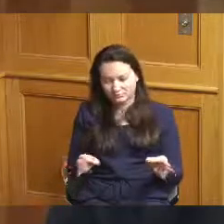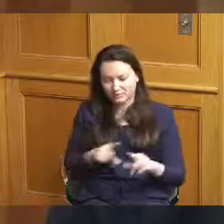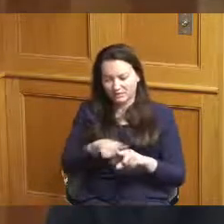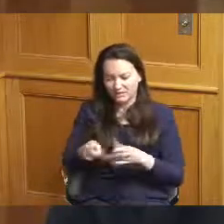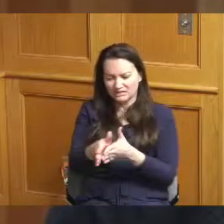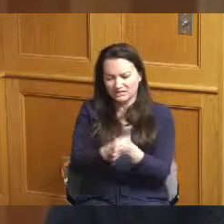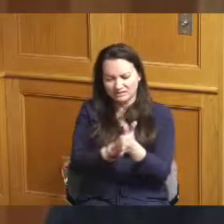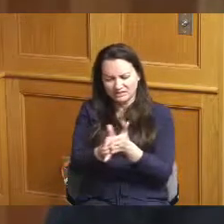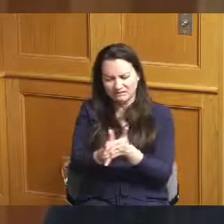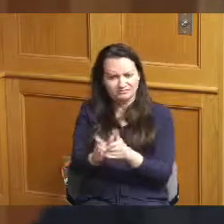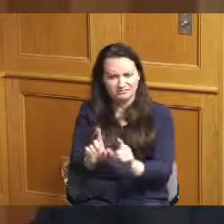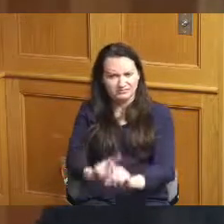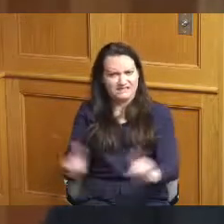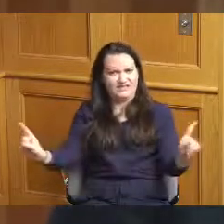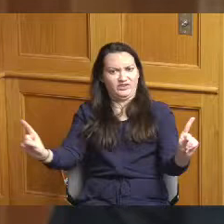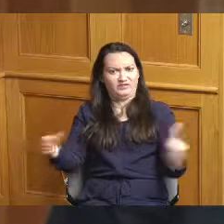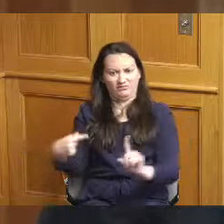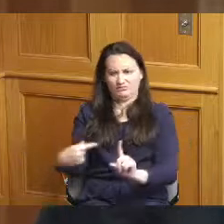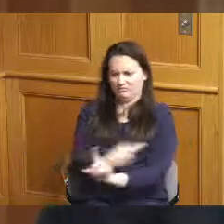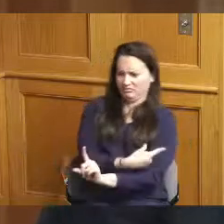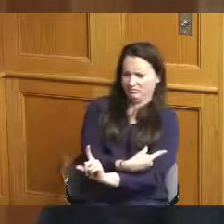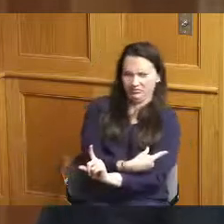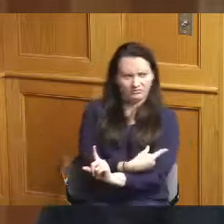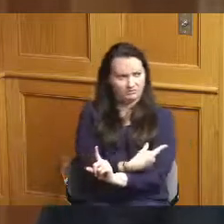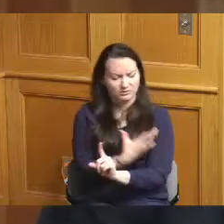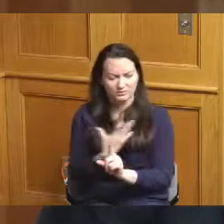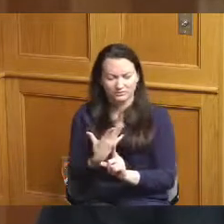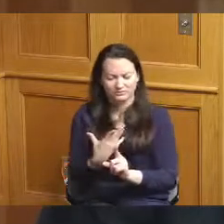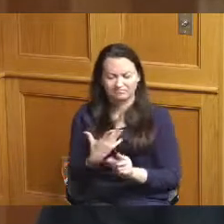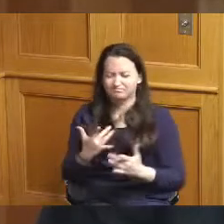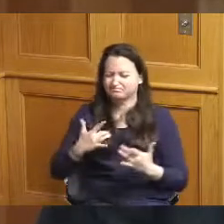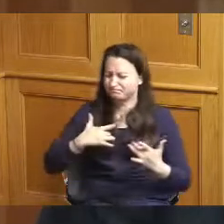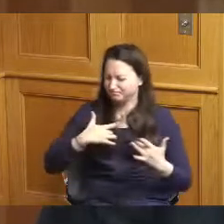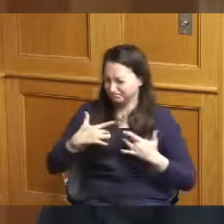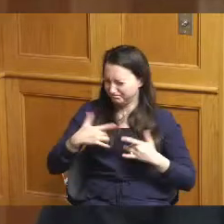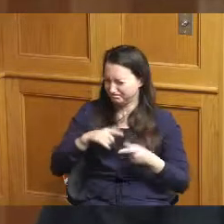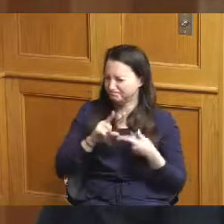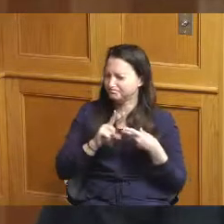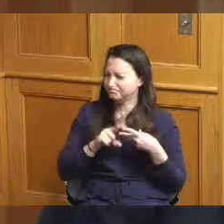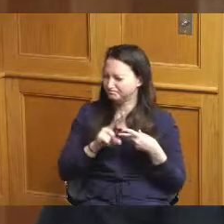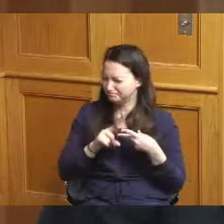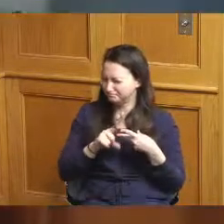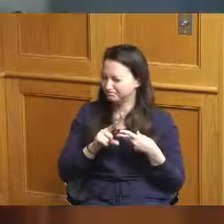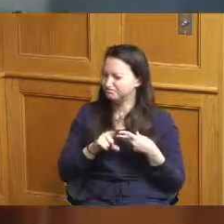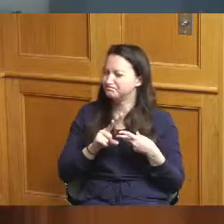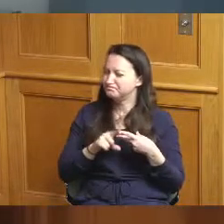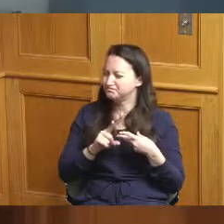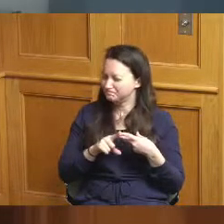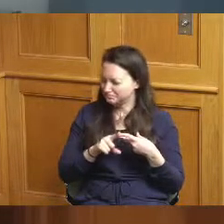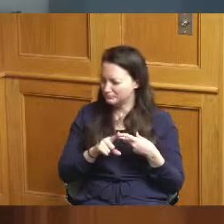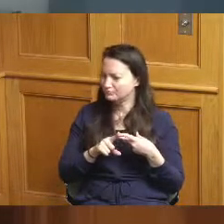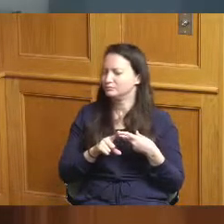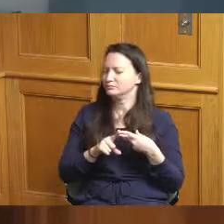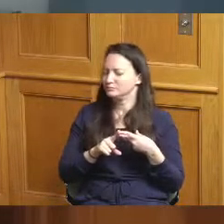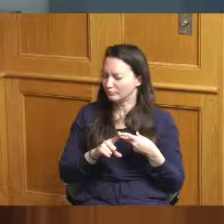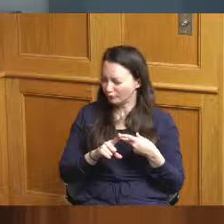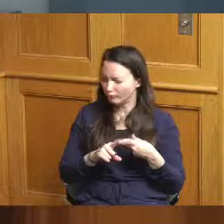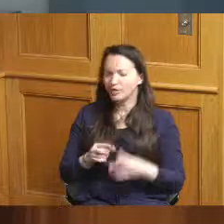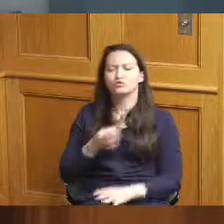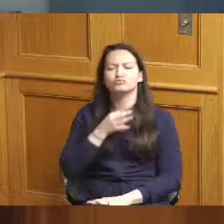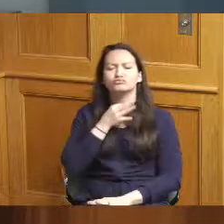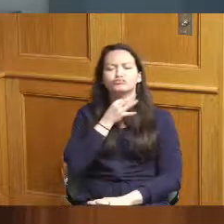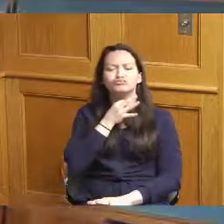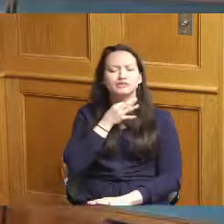not for that and so I am concerned about this one and it would be really curious to know what the